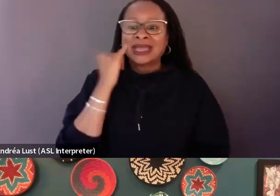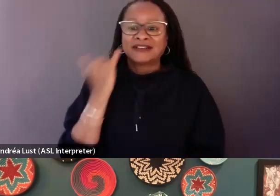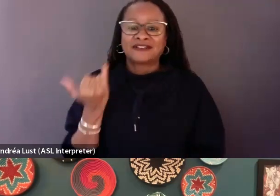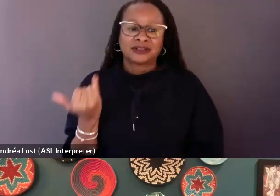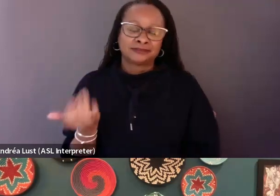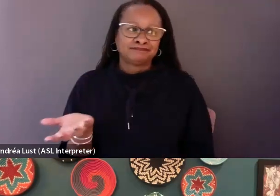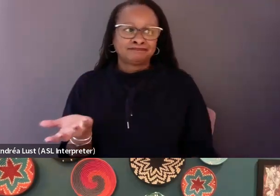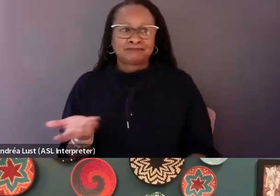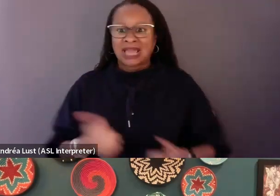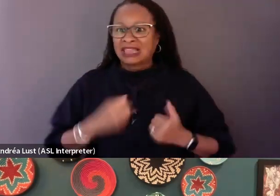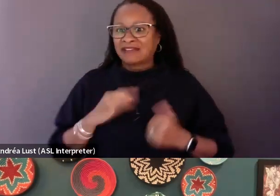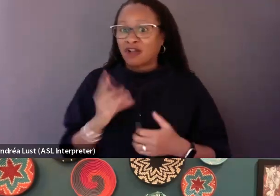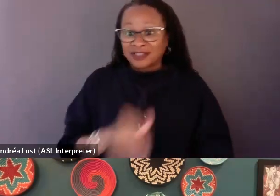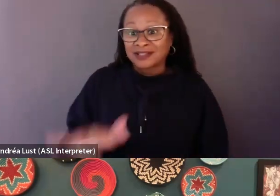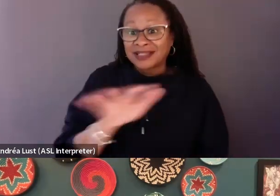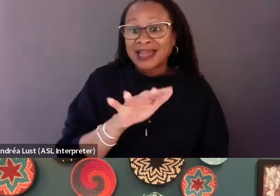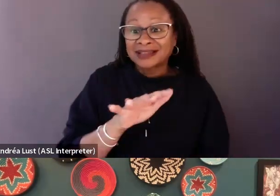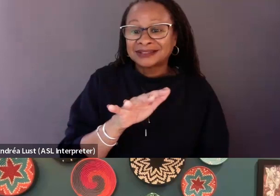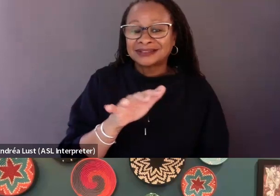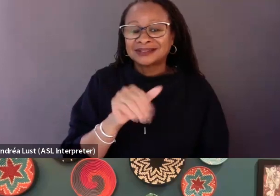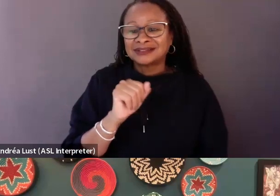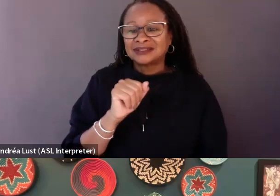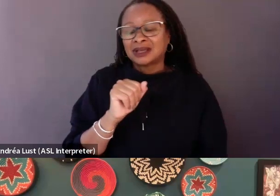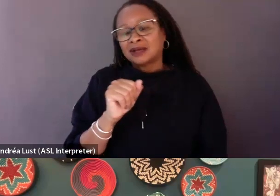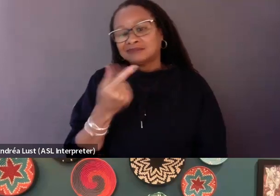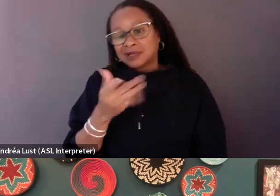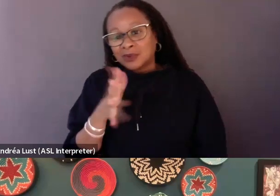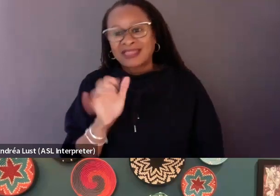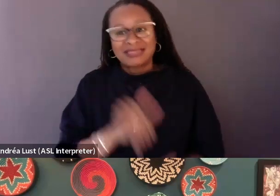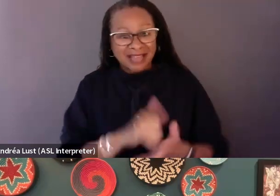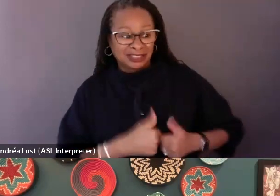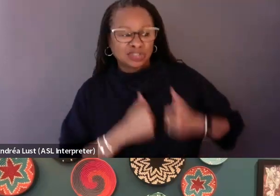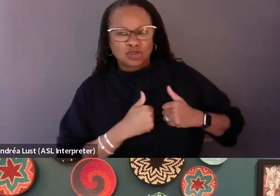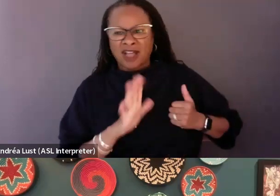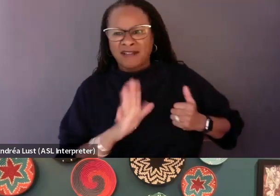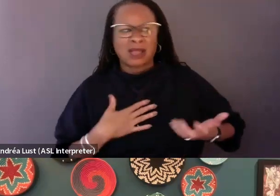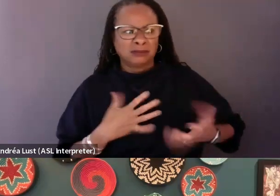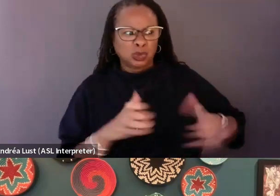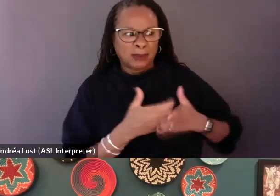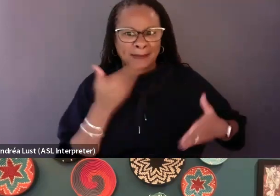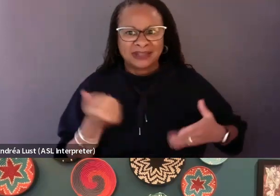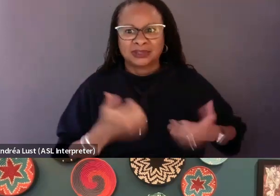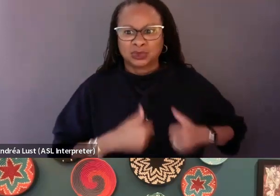say living off the land in a way, well, that's surviving. And yet there's that kind of paradox,